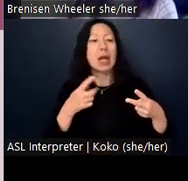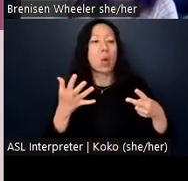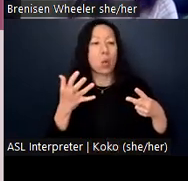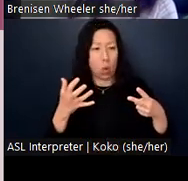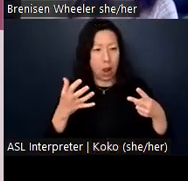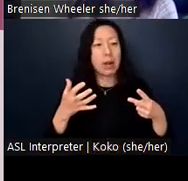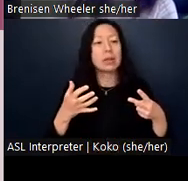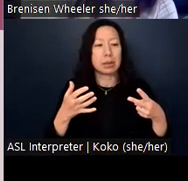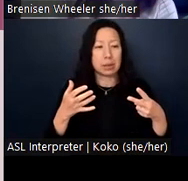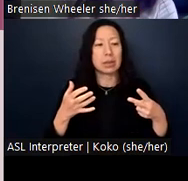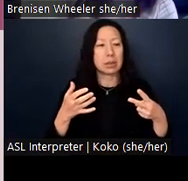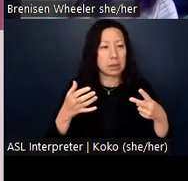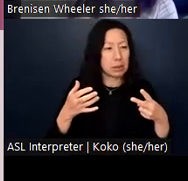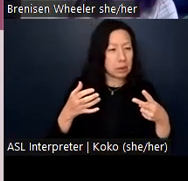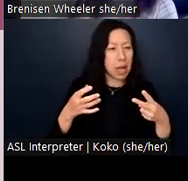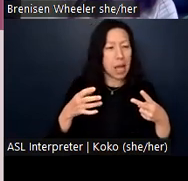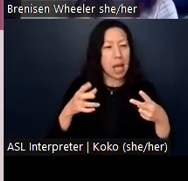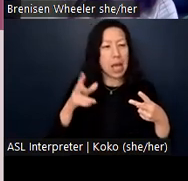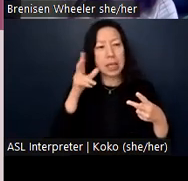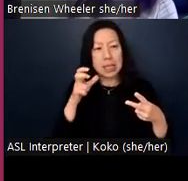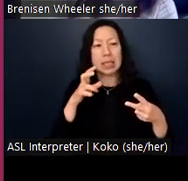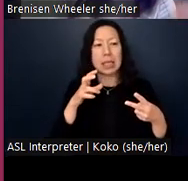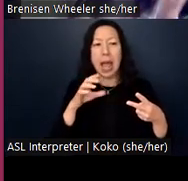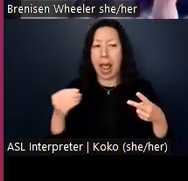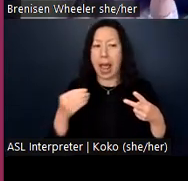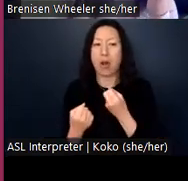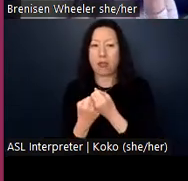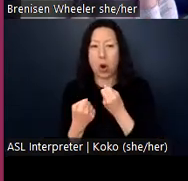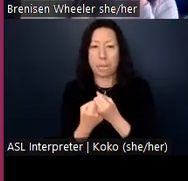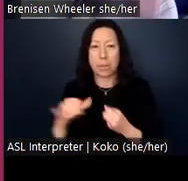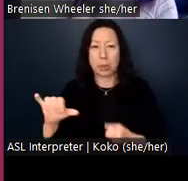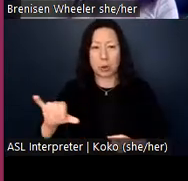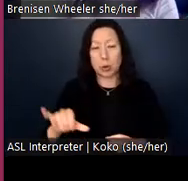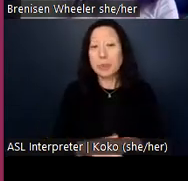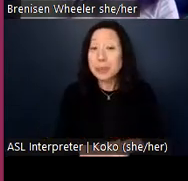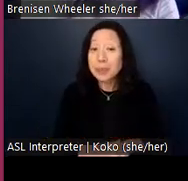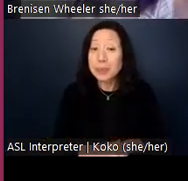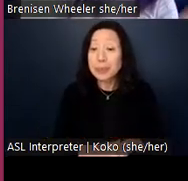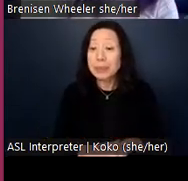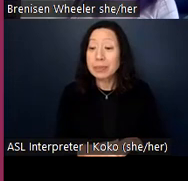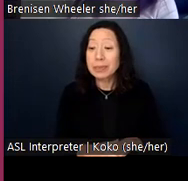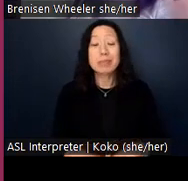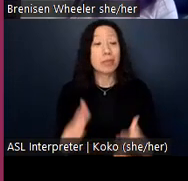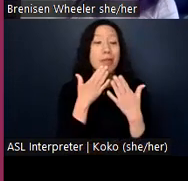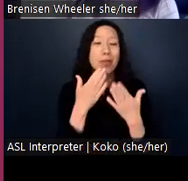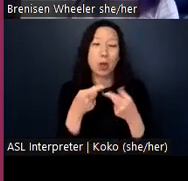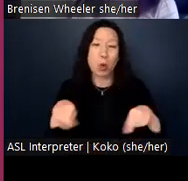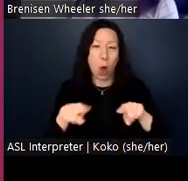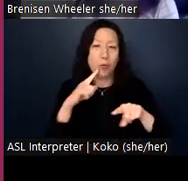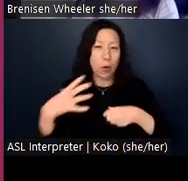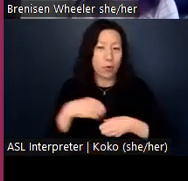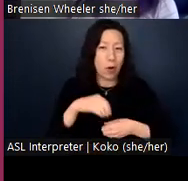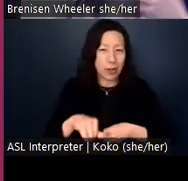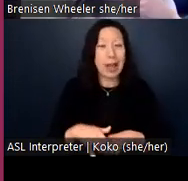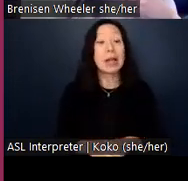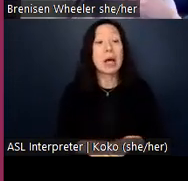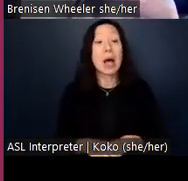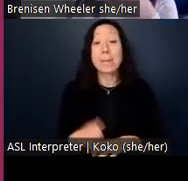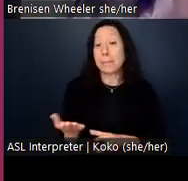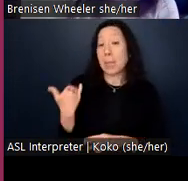great thank you for doing that earlier. I mentioned trauma informed there are everyday